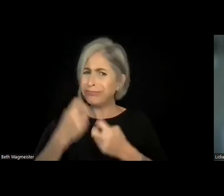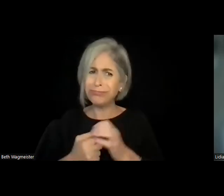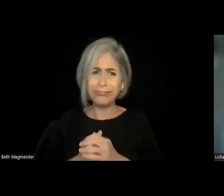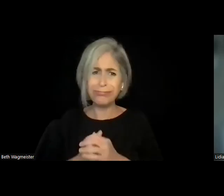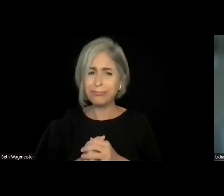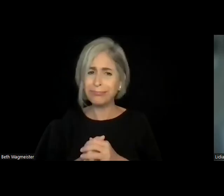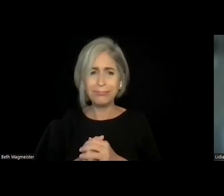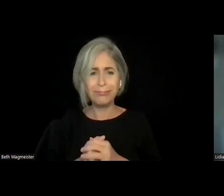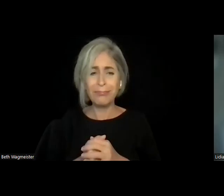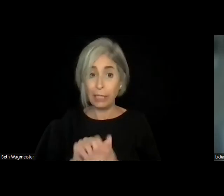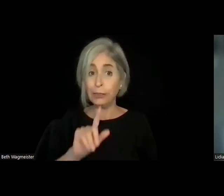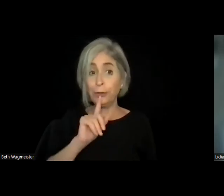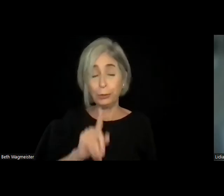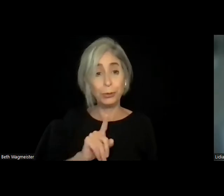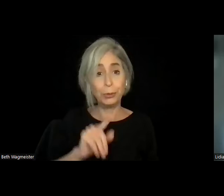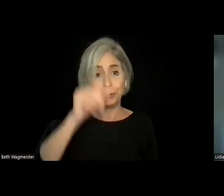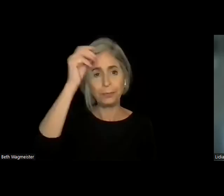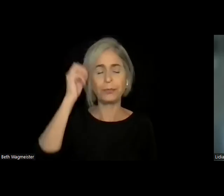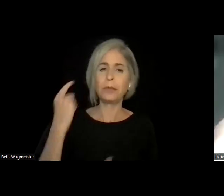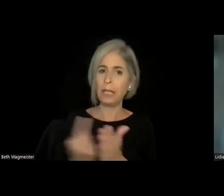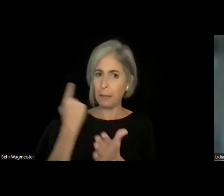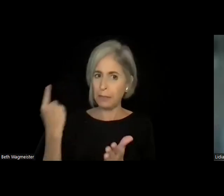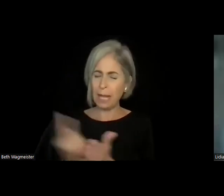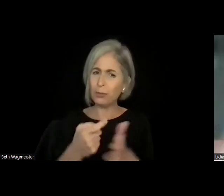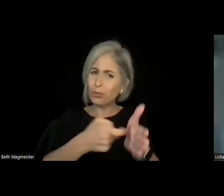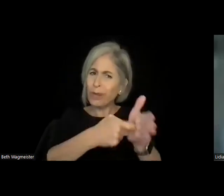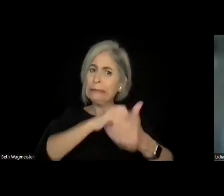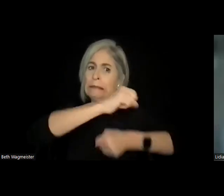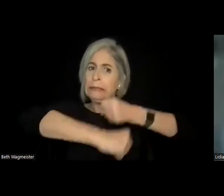implants, how do you decide and measure the